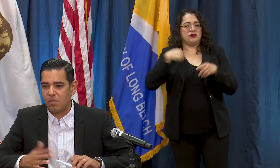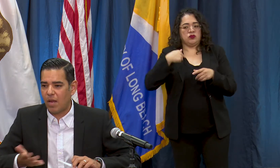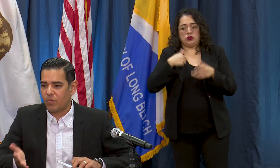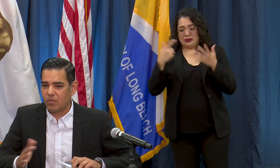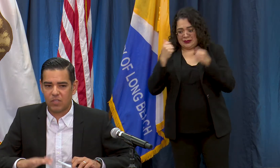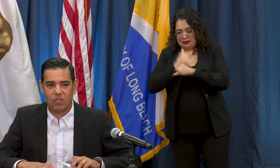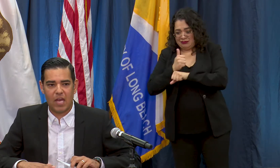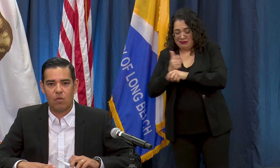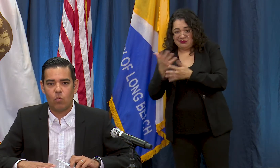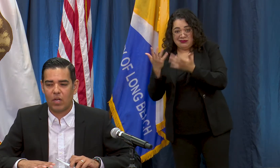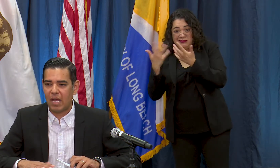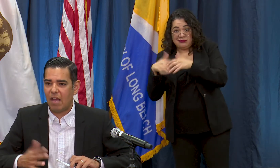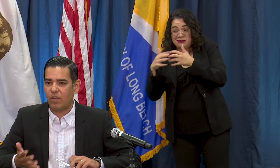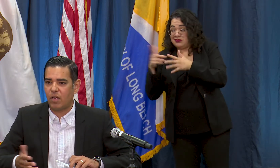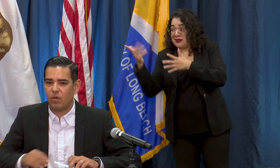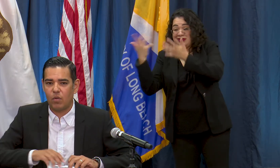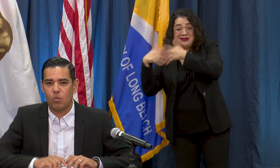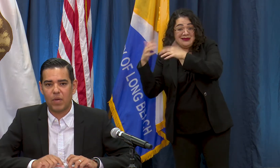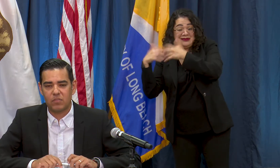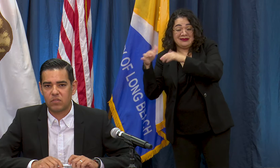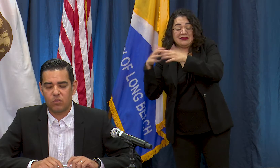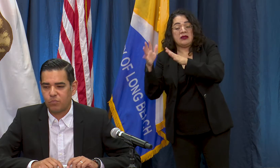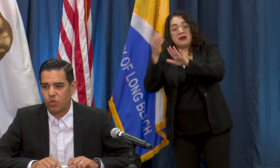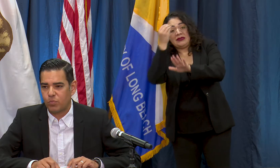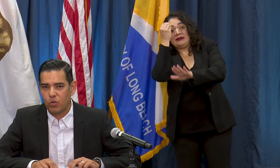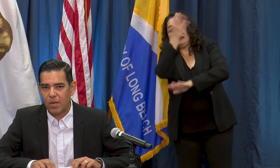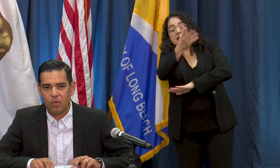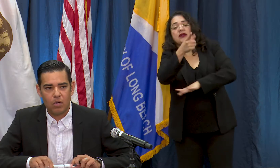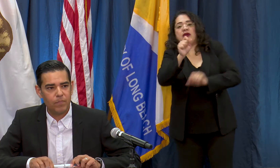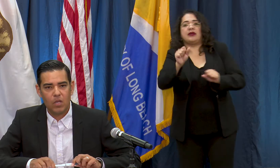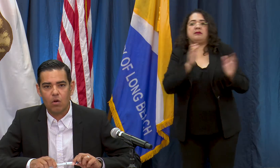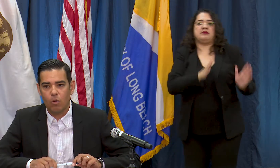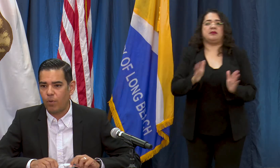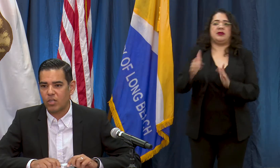not optimistic that we're gonna have a robust youth sports program or parks